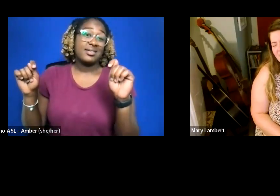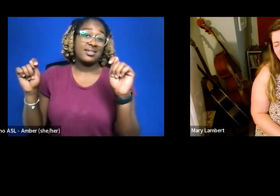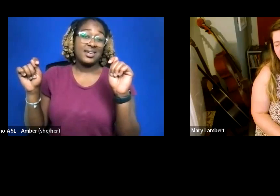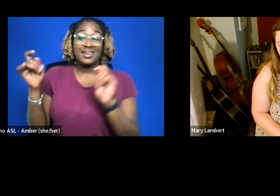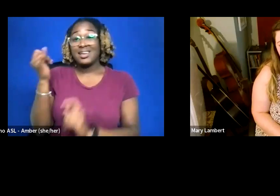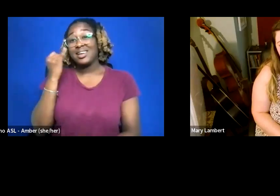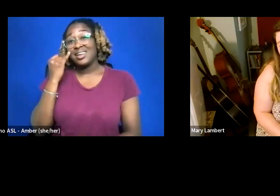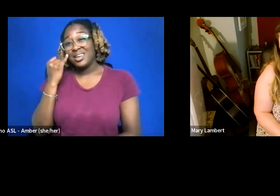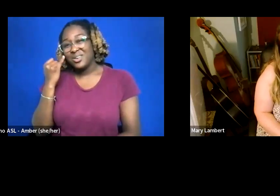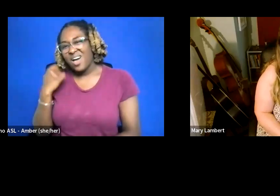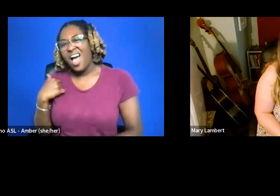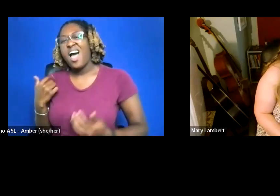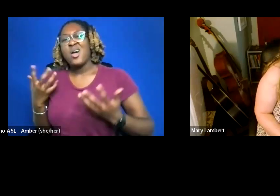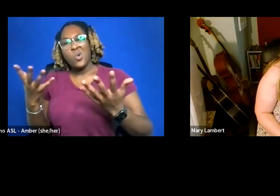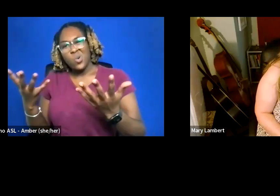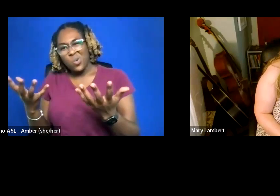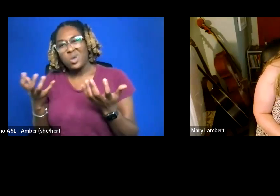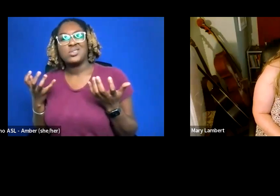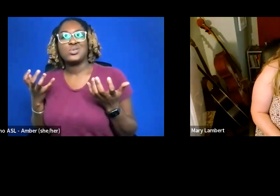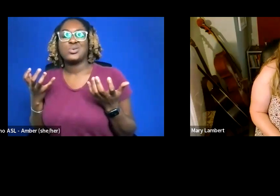even if I wanted to.